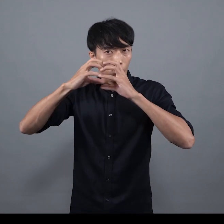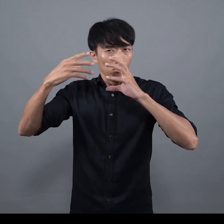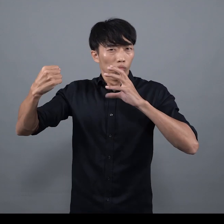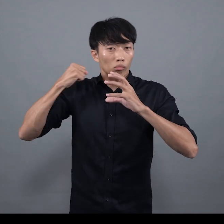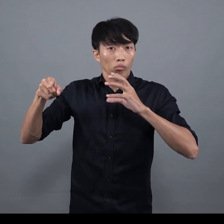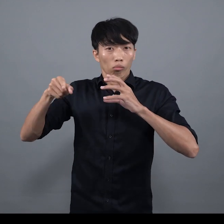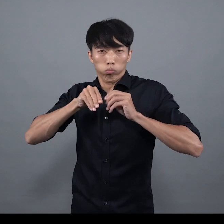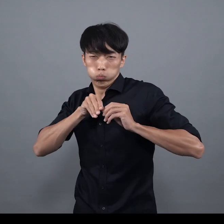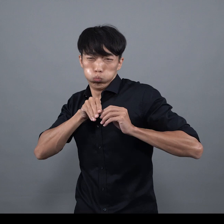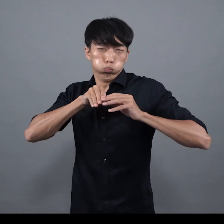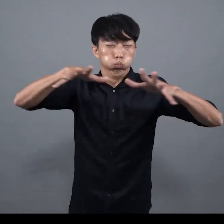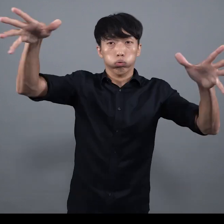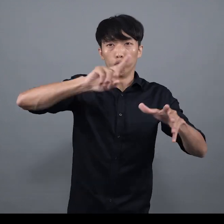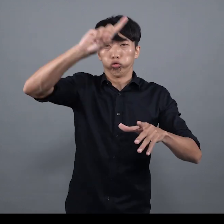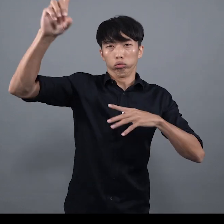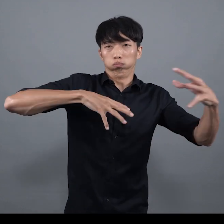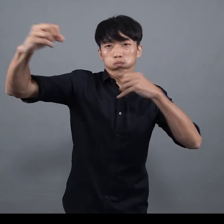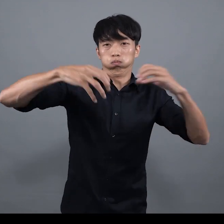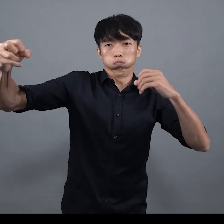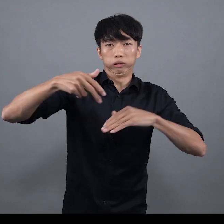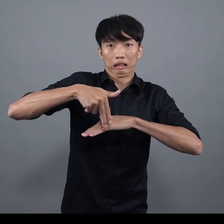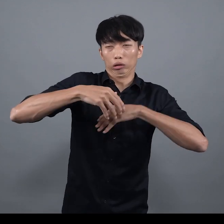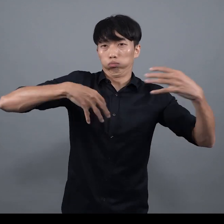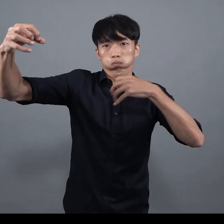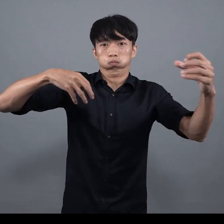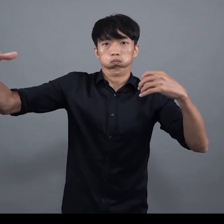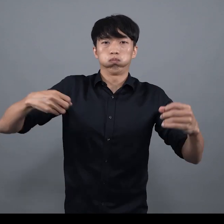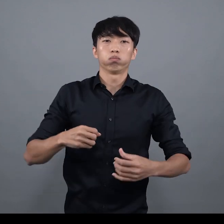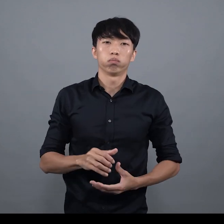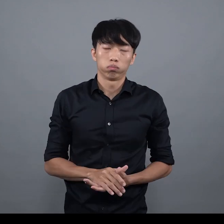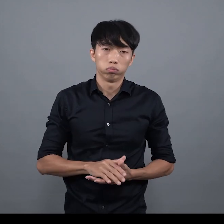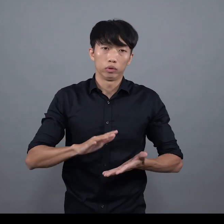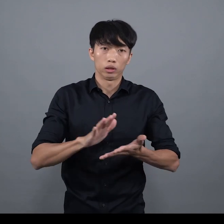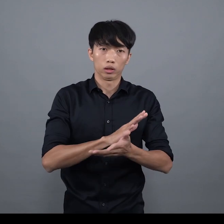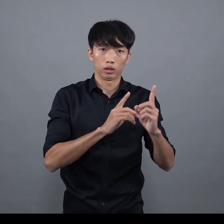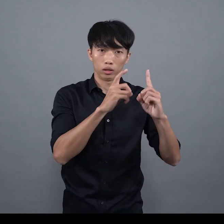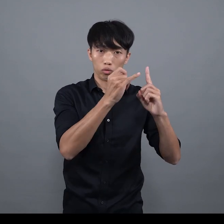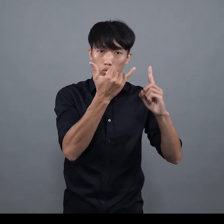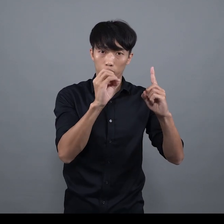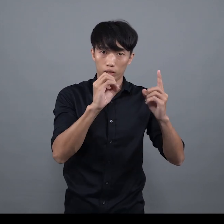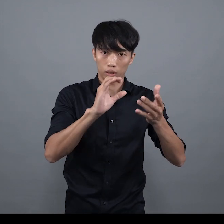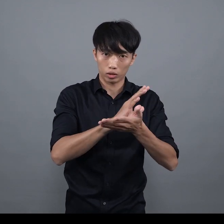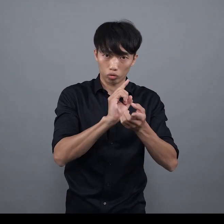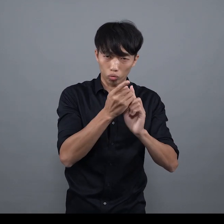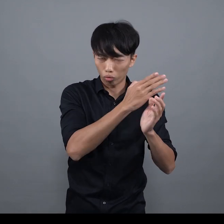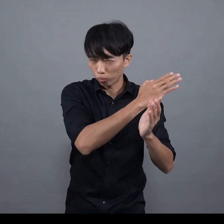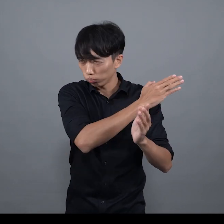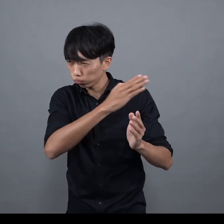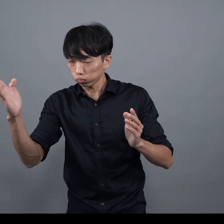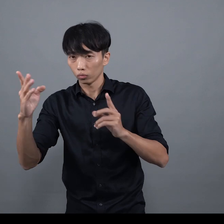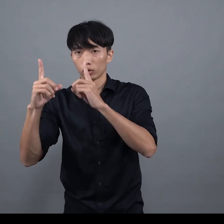that brought these ideas into design globally starting in the ’60s through the ’80s